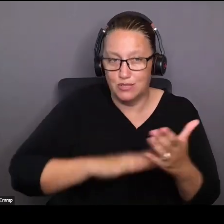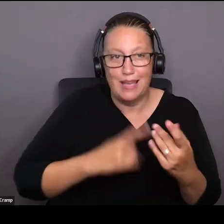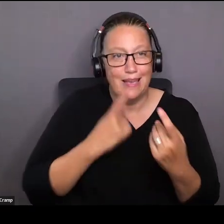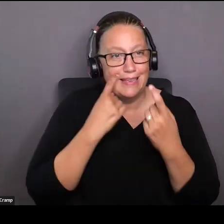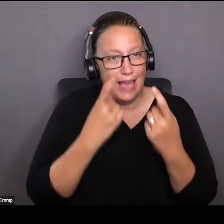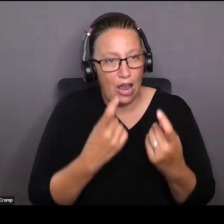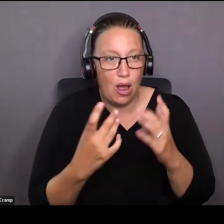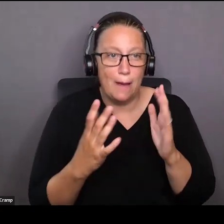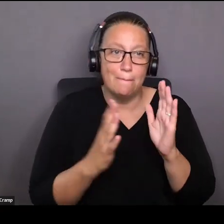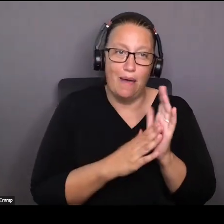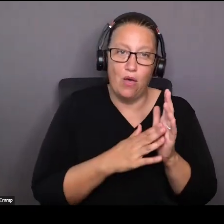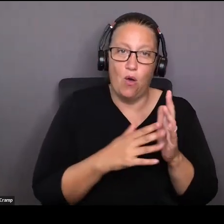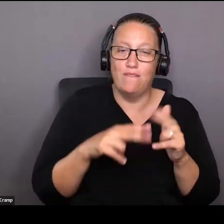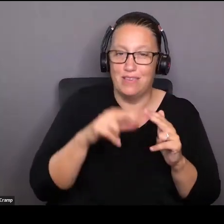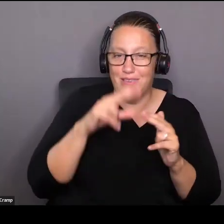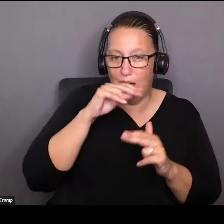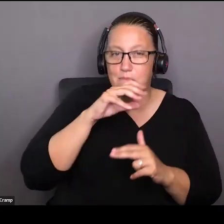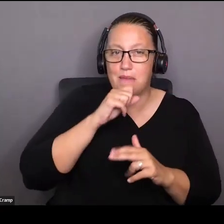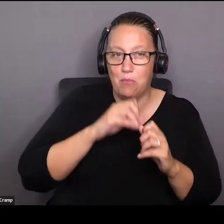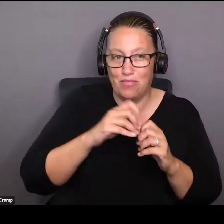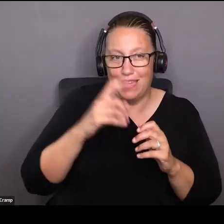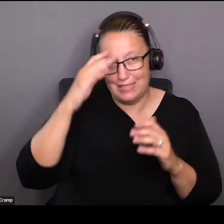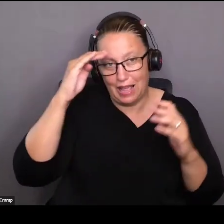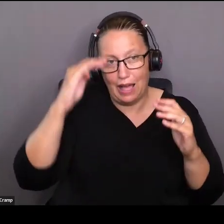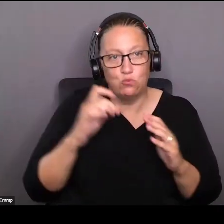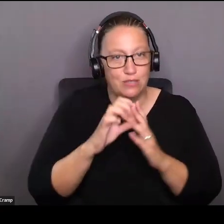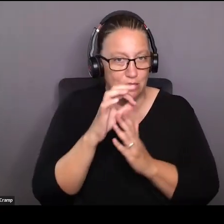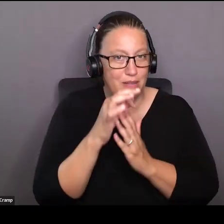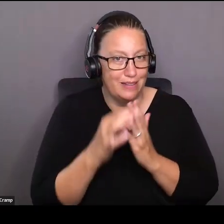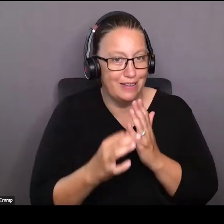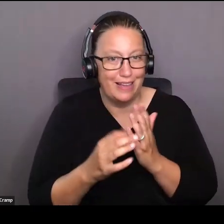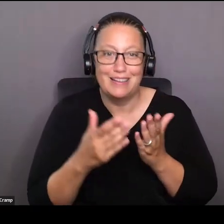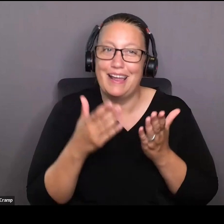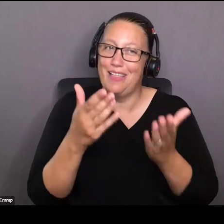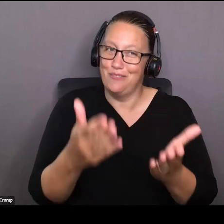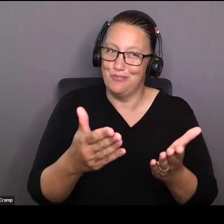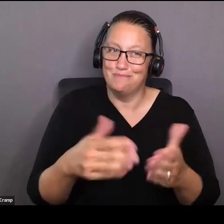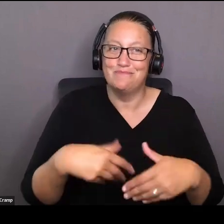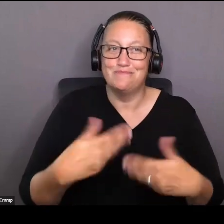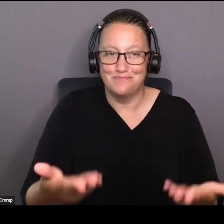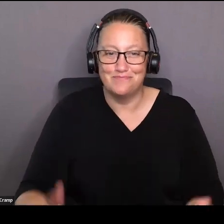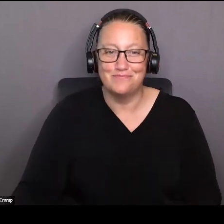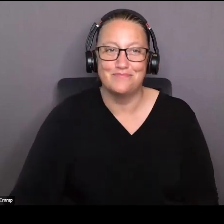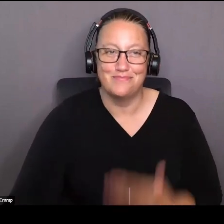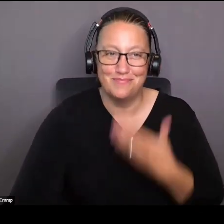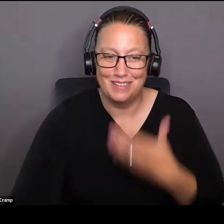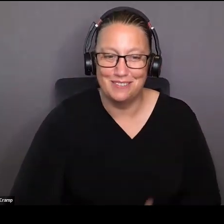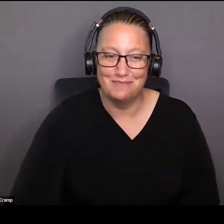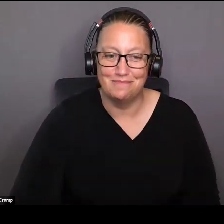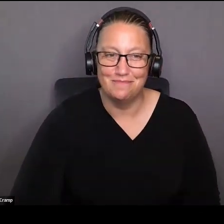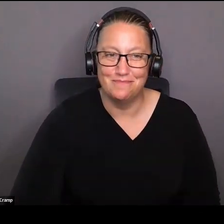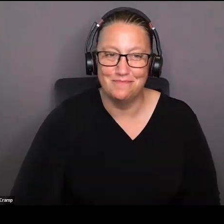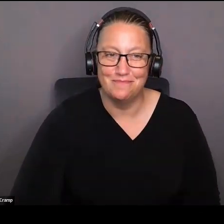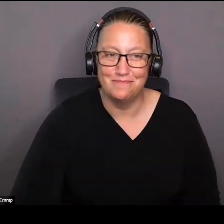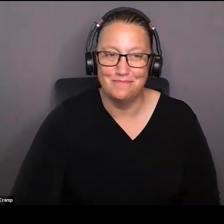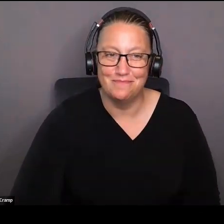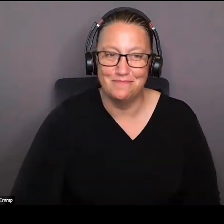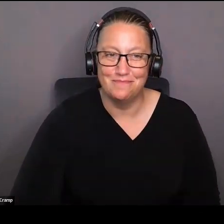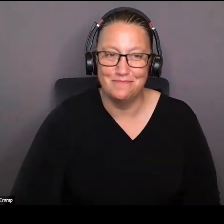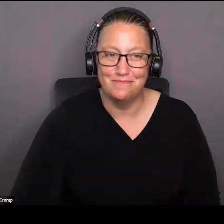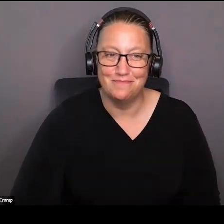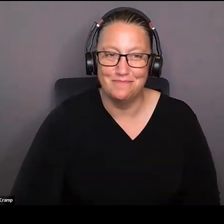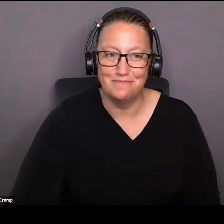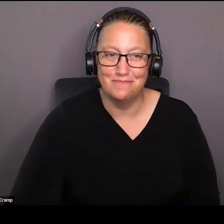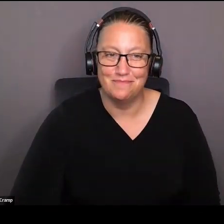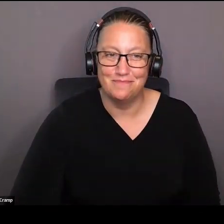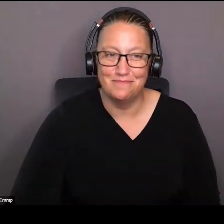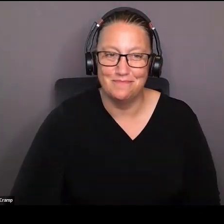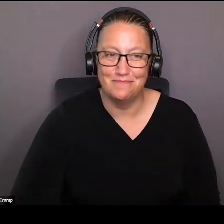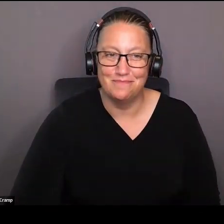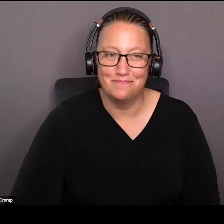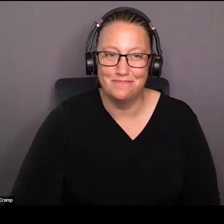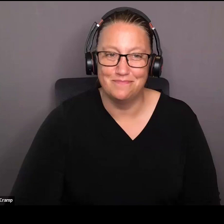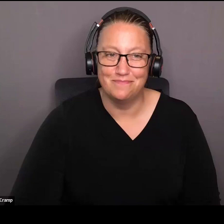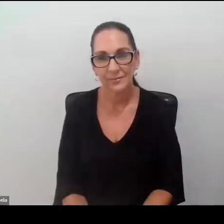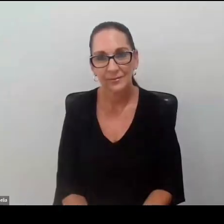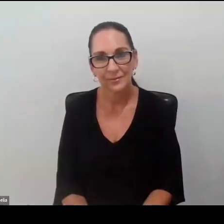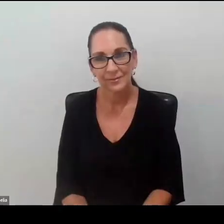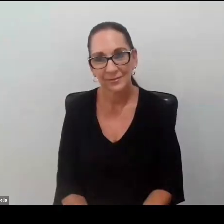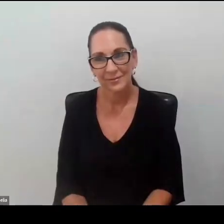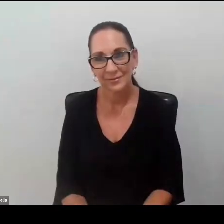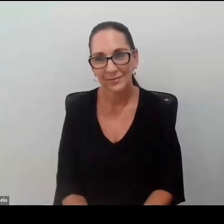young man with an intellectual disability. Catherine, the floor is yours. Thank you.